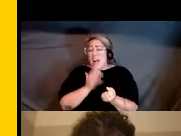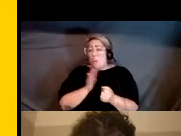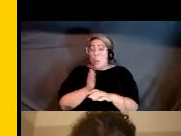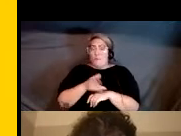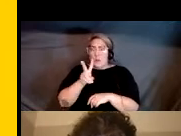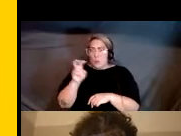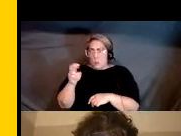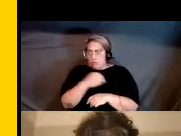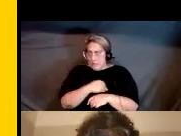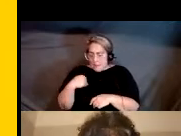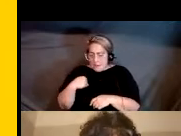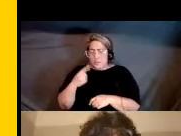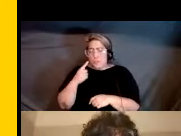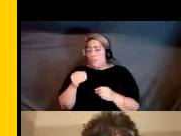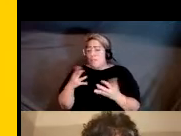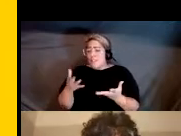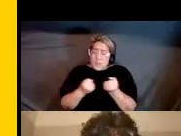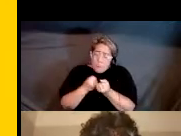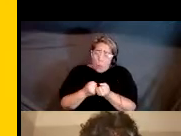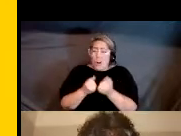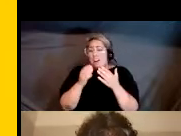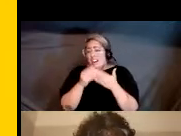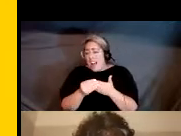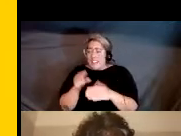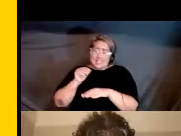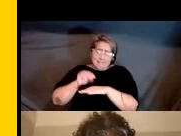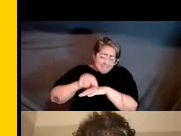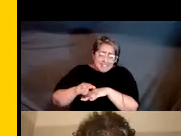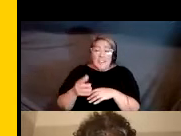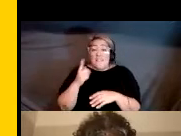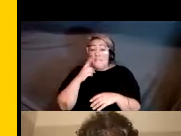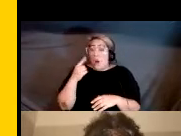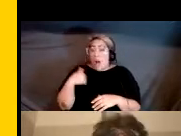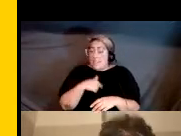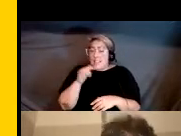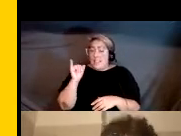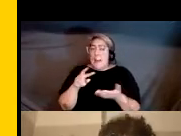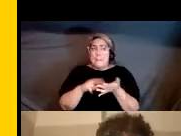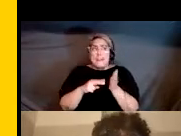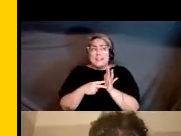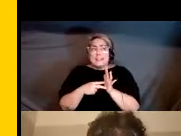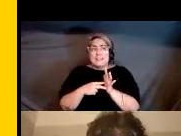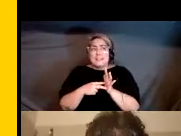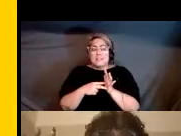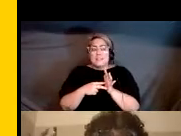had to do with interpreting this very bulky